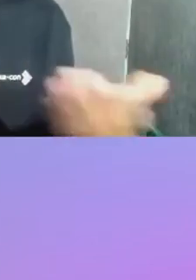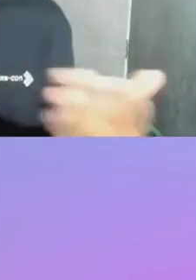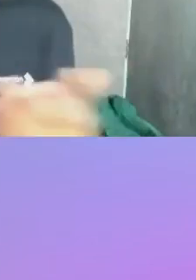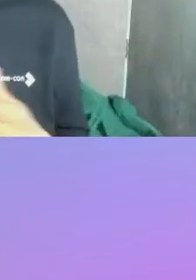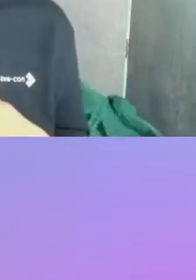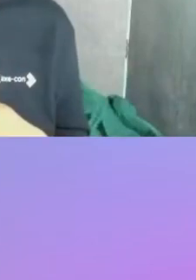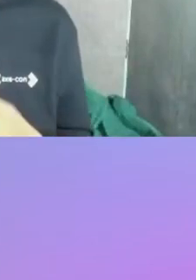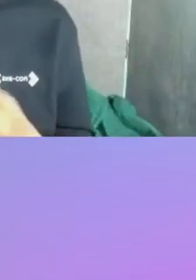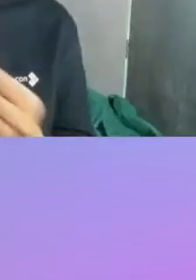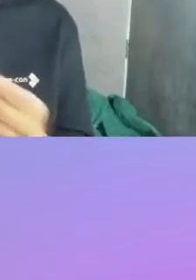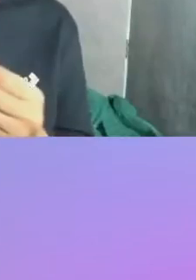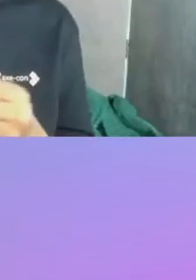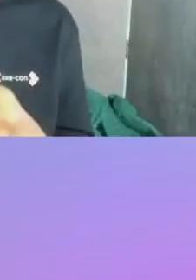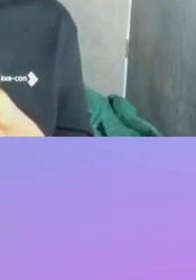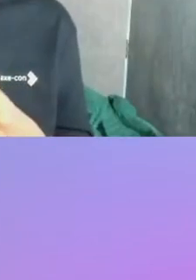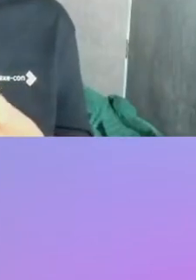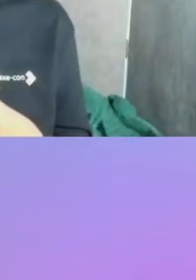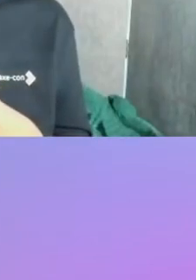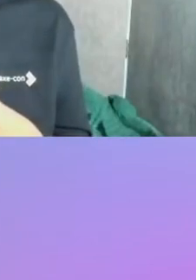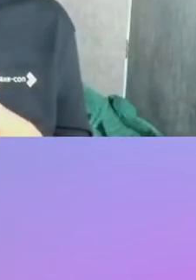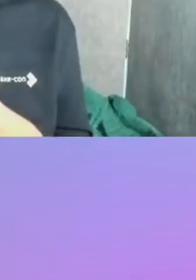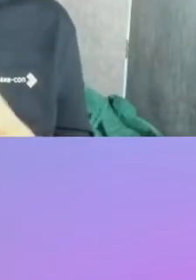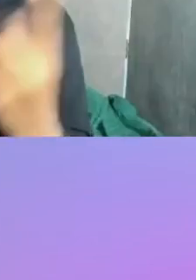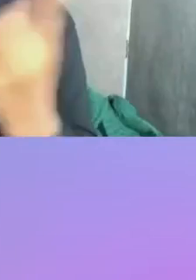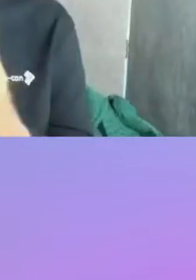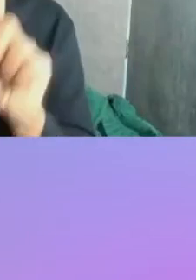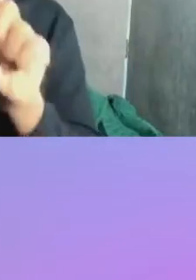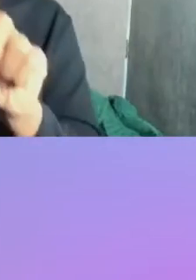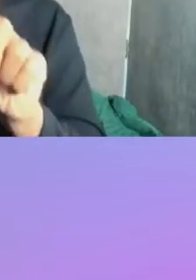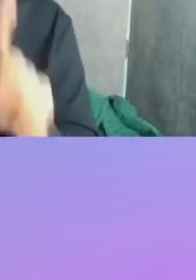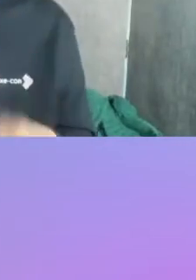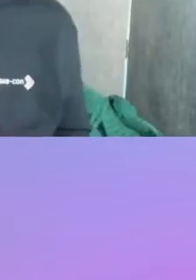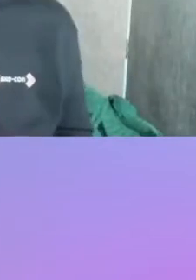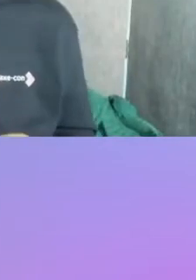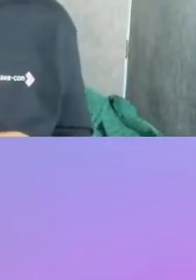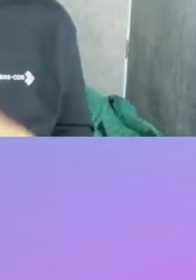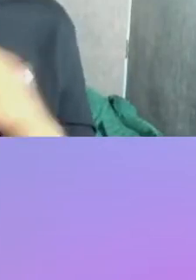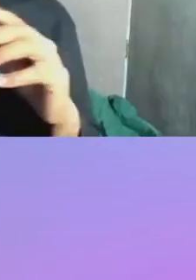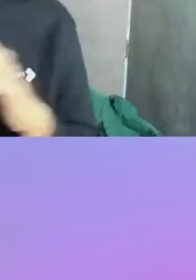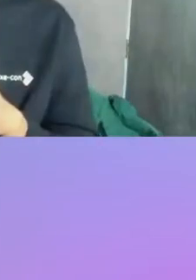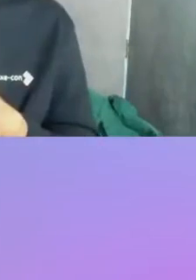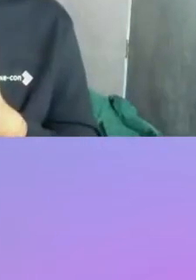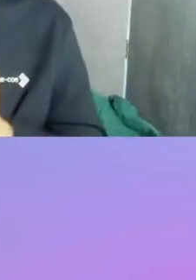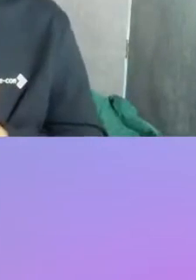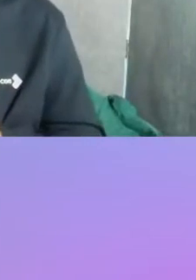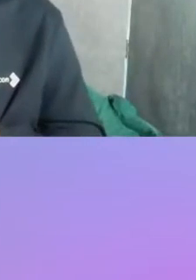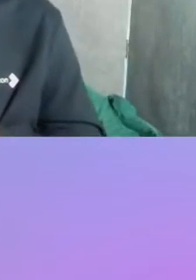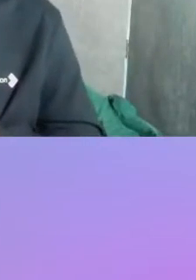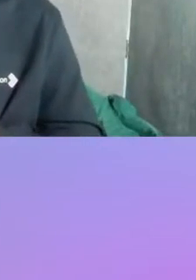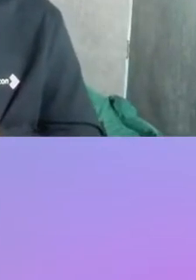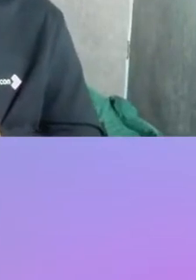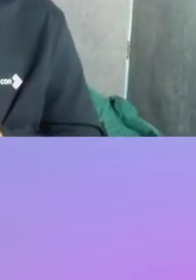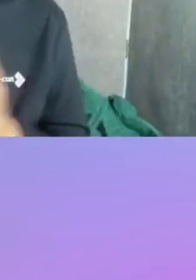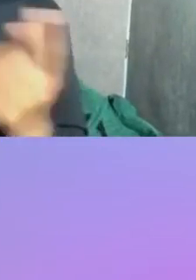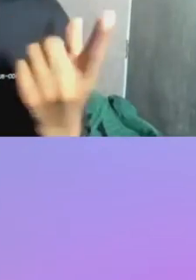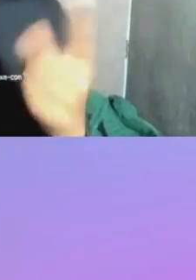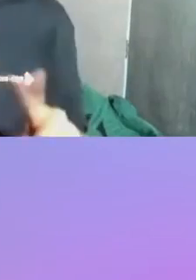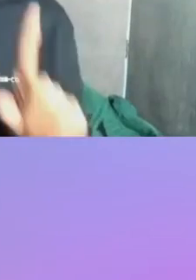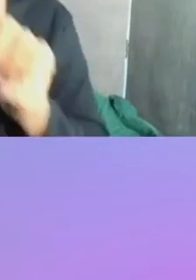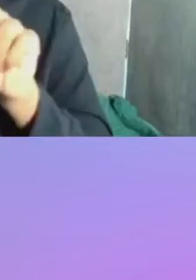of people appreciate it. And the chat, we had a lot of people talking about their personal situations, too. So